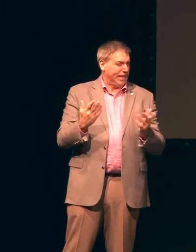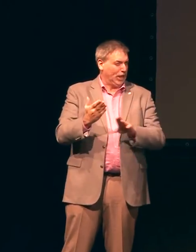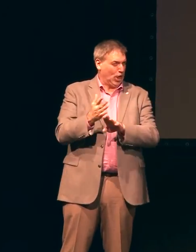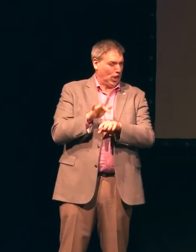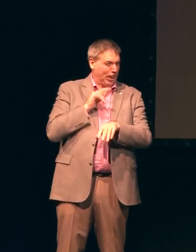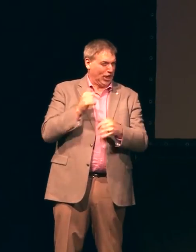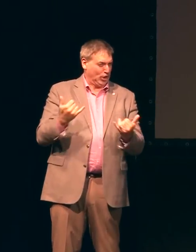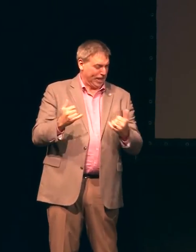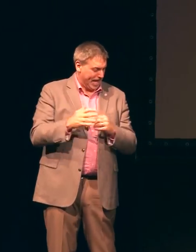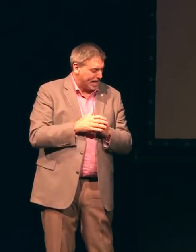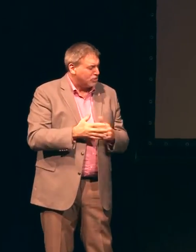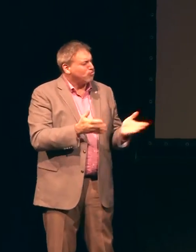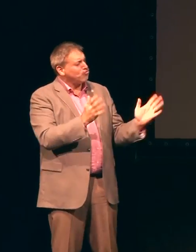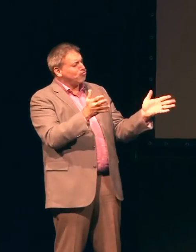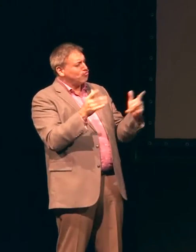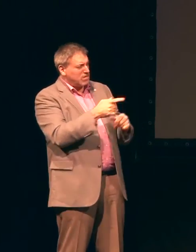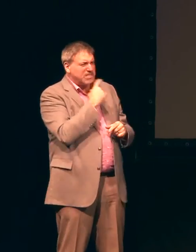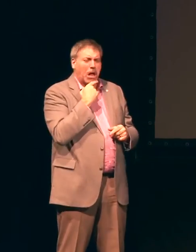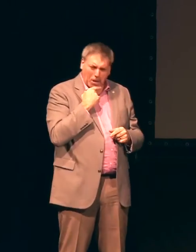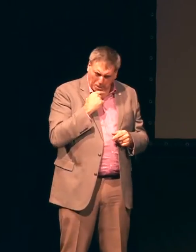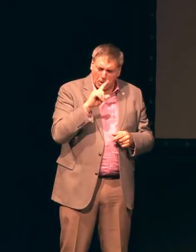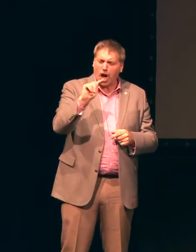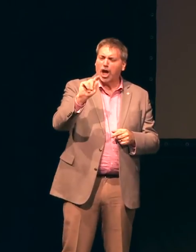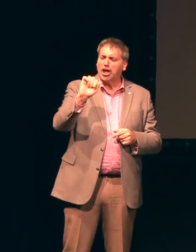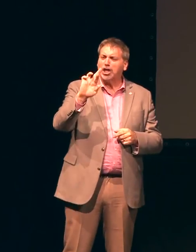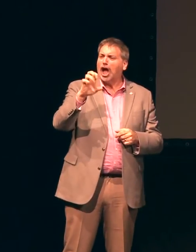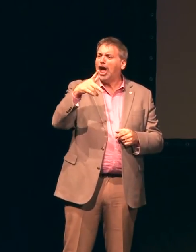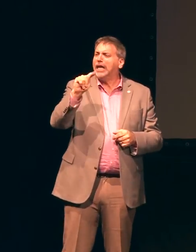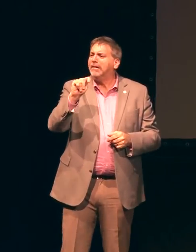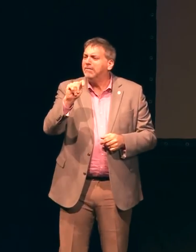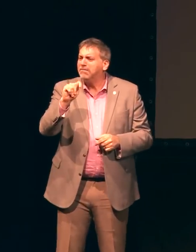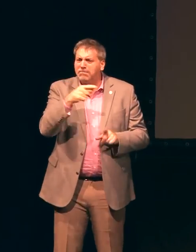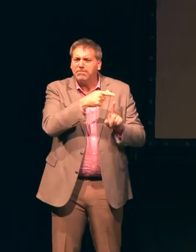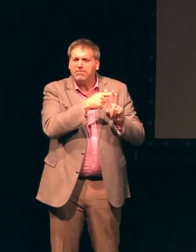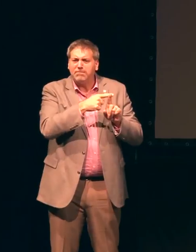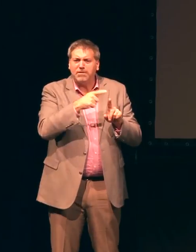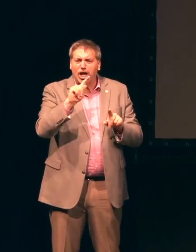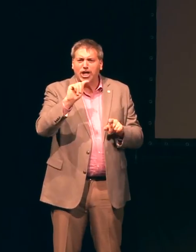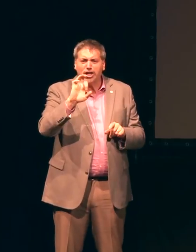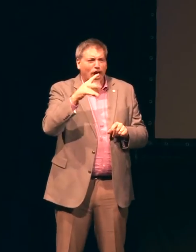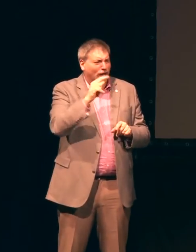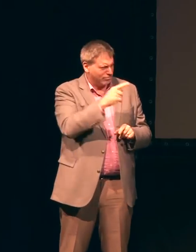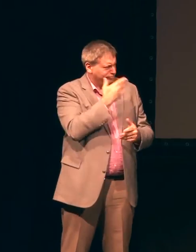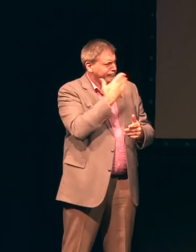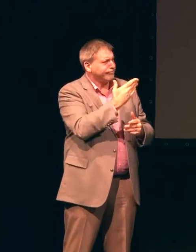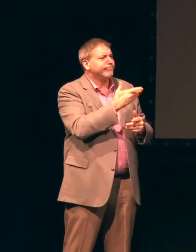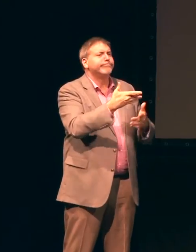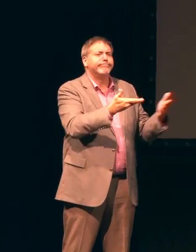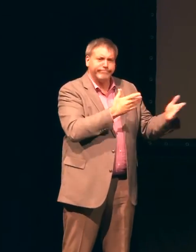was chatting with some people here earlier today and they said, oh, yeah, Target, that's